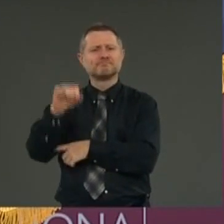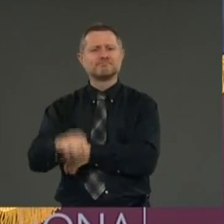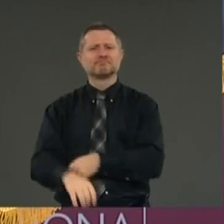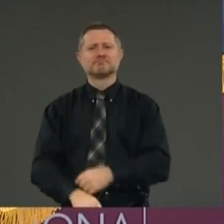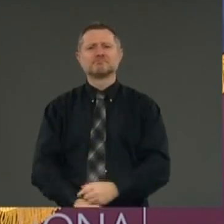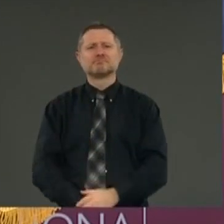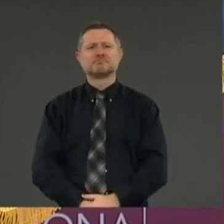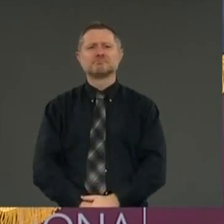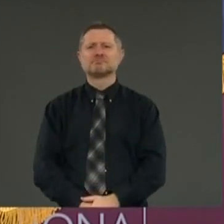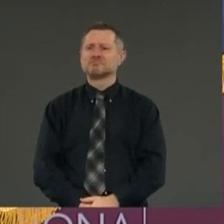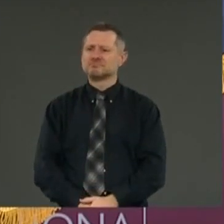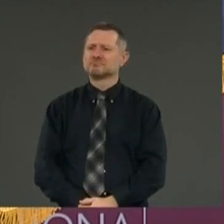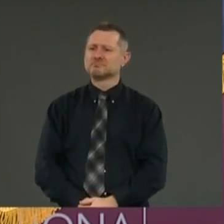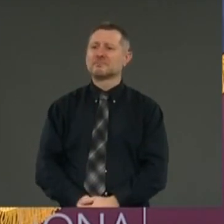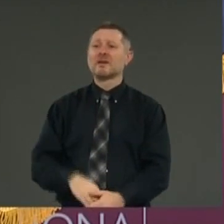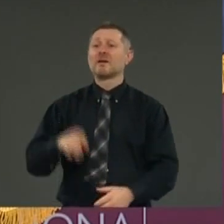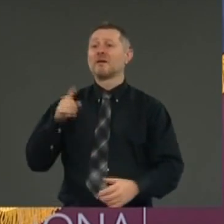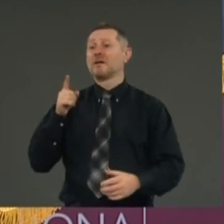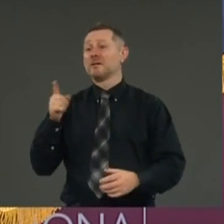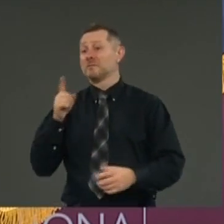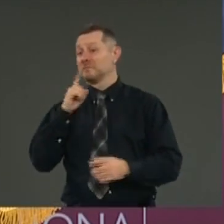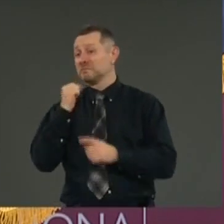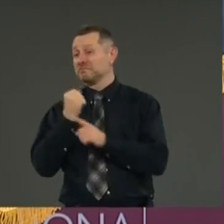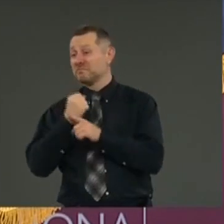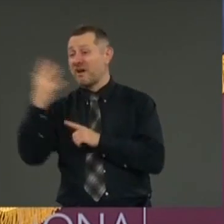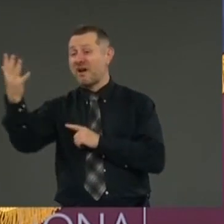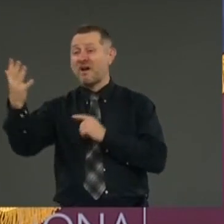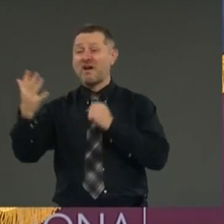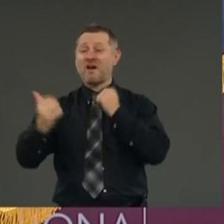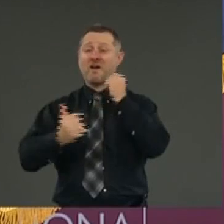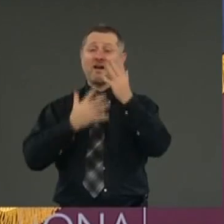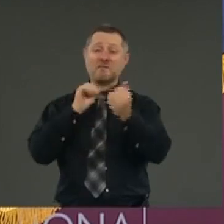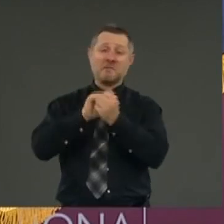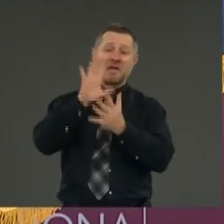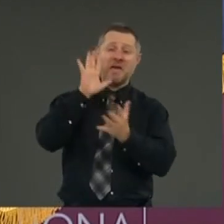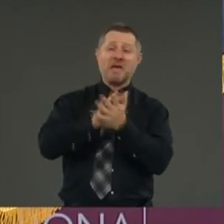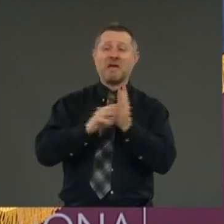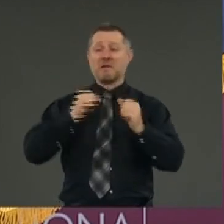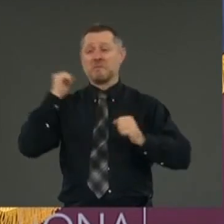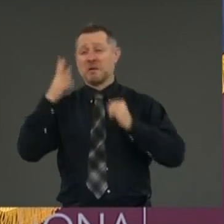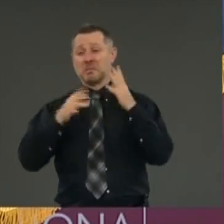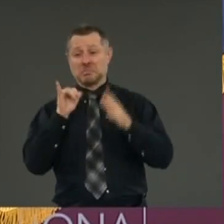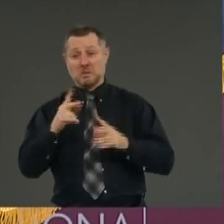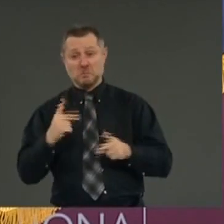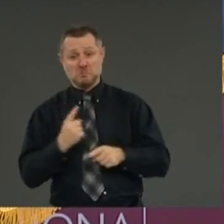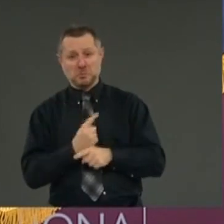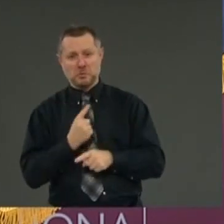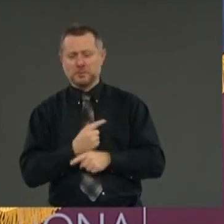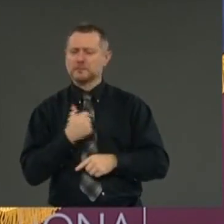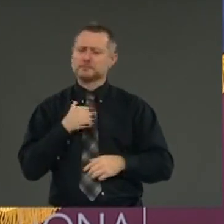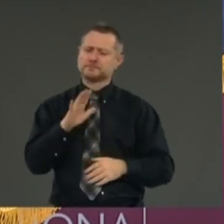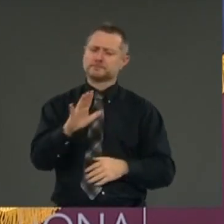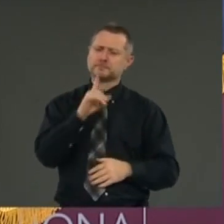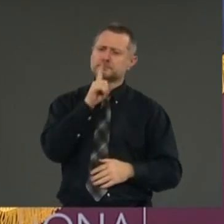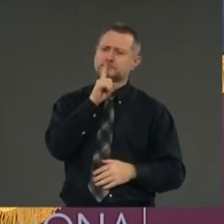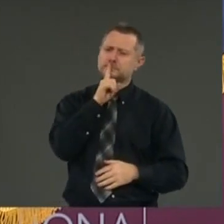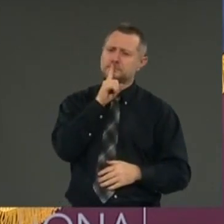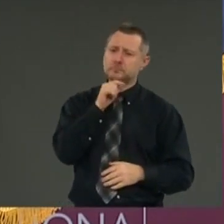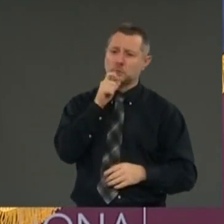PROTEST. NOBODY IS SANCTIONING THE ARSON AND THE THUGGERY AND THE